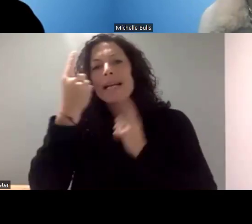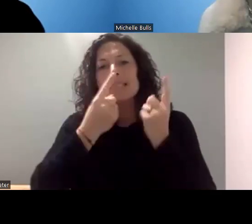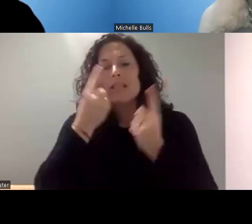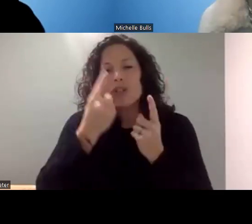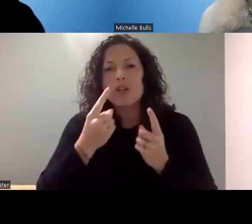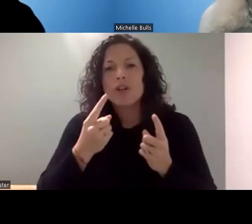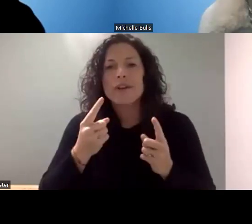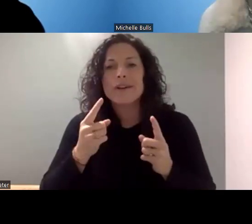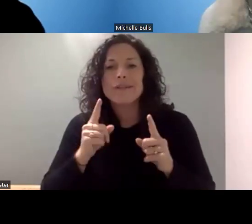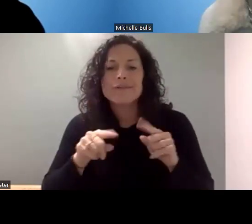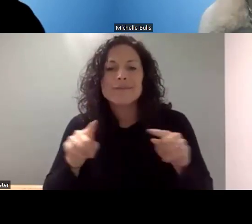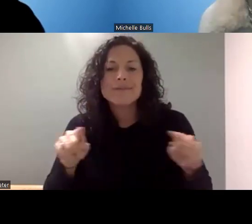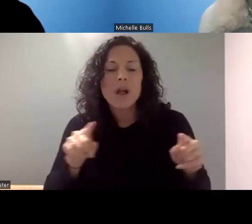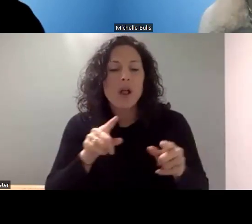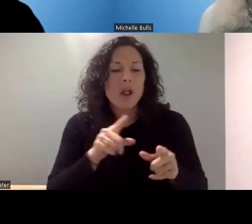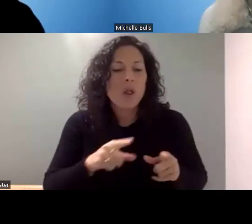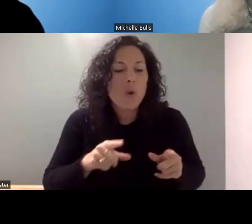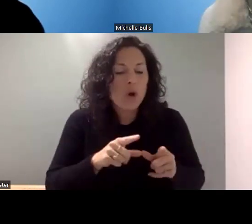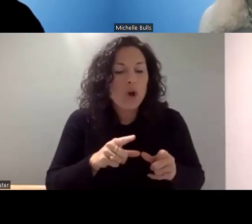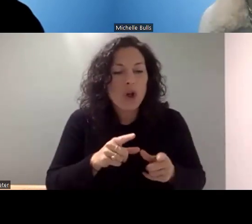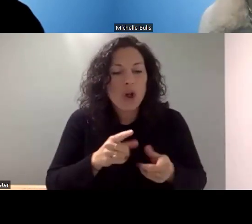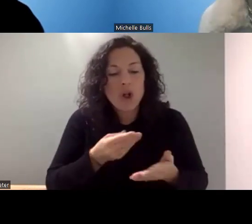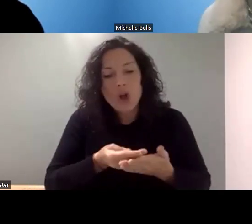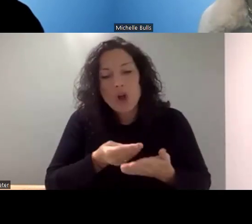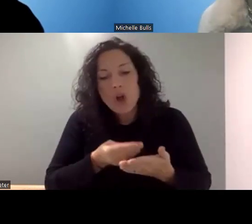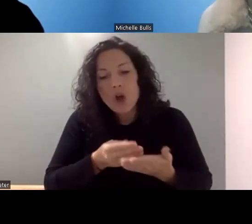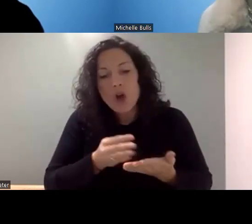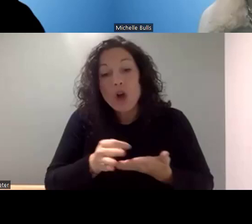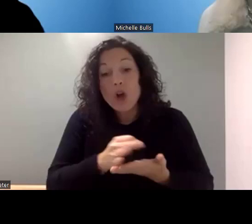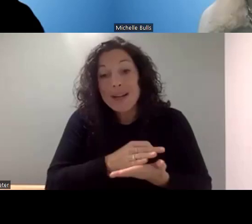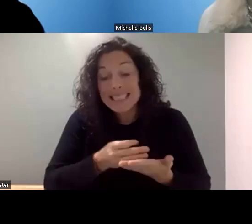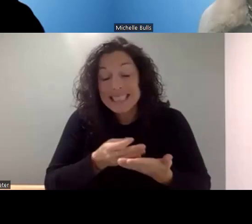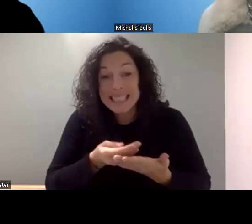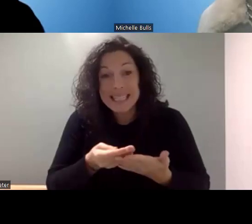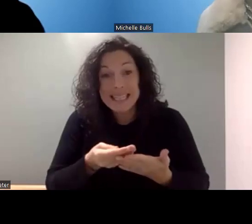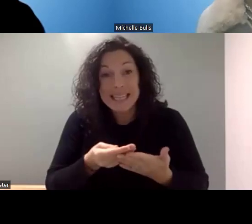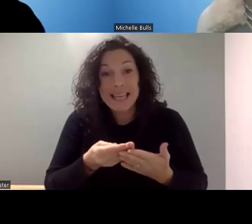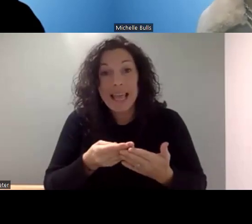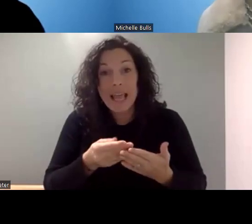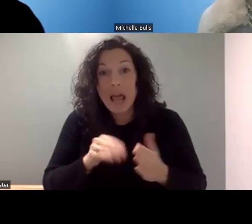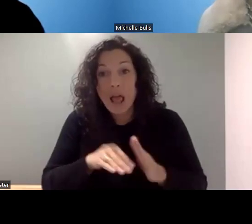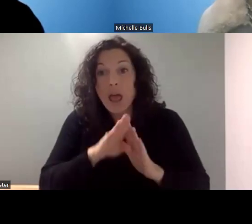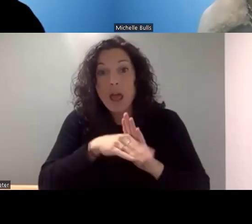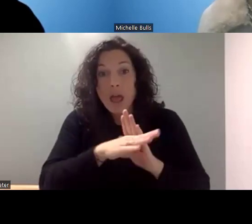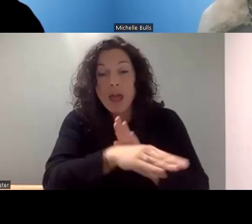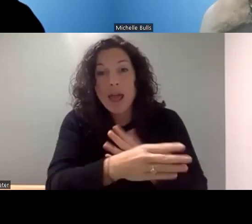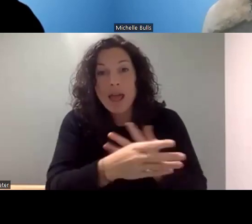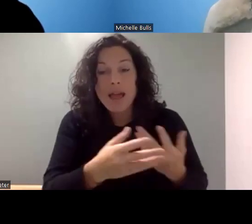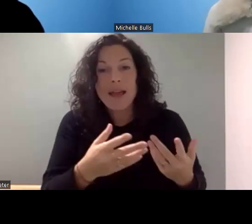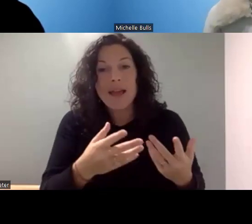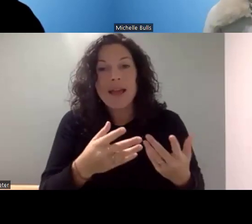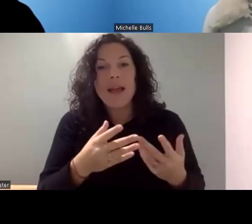local currency, inflation or fluctuations as they prepare financial reports in dollars.